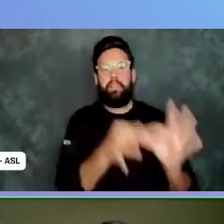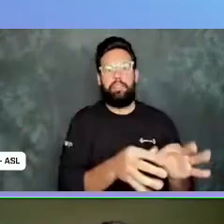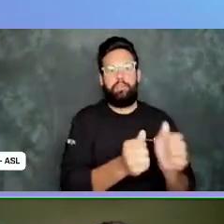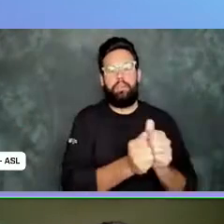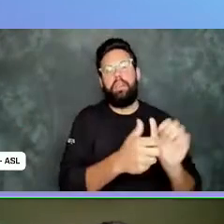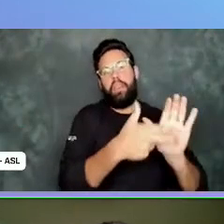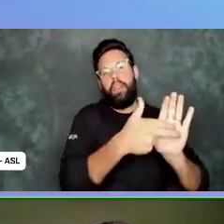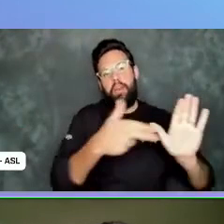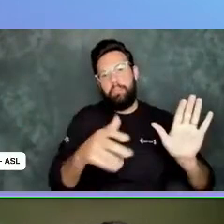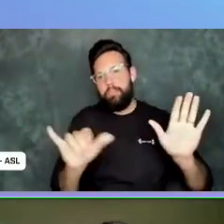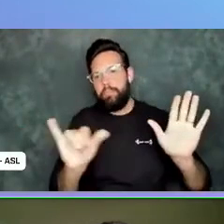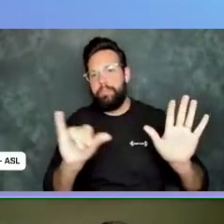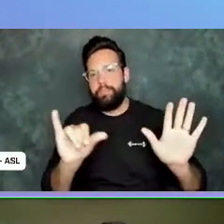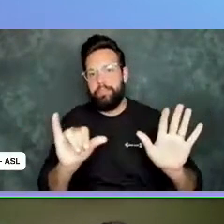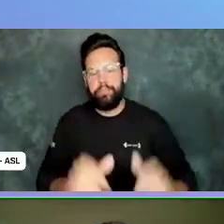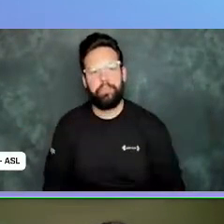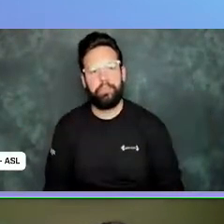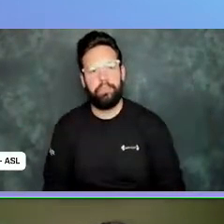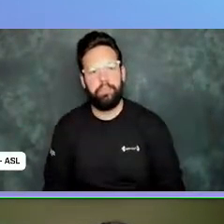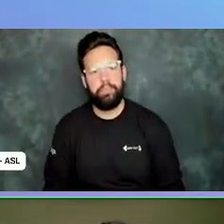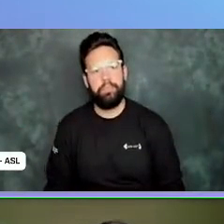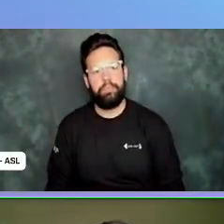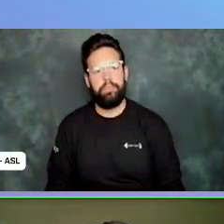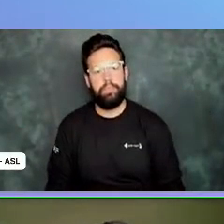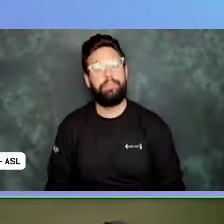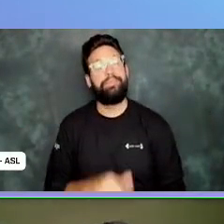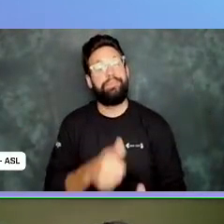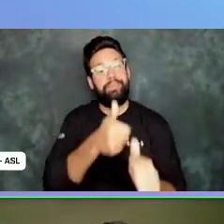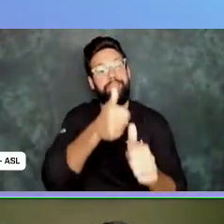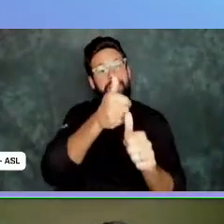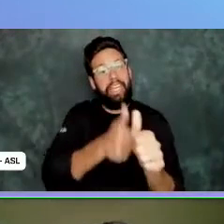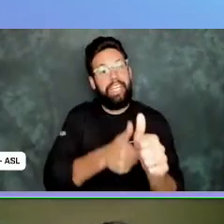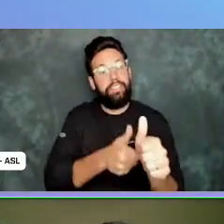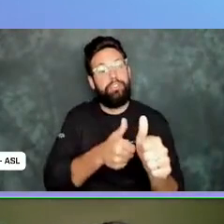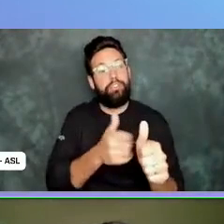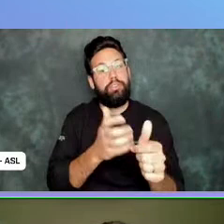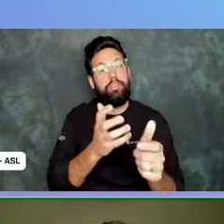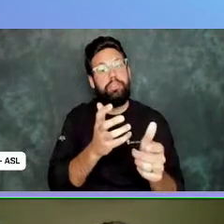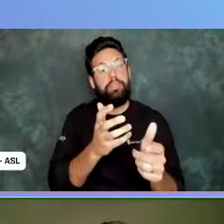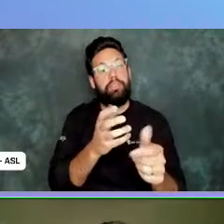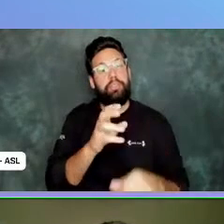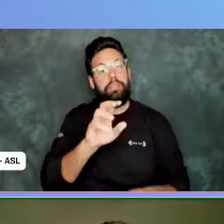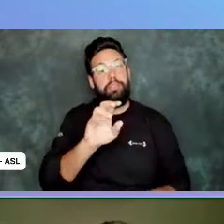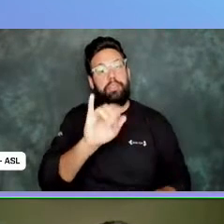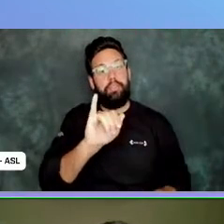have an ID for that element, and that ID will again lay -- lead to our label for select.